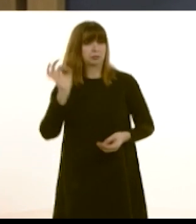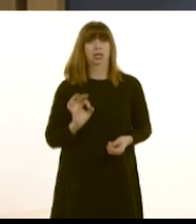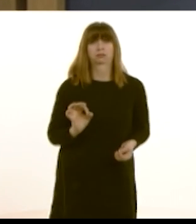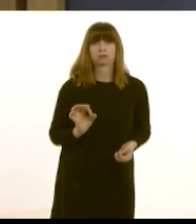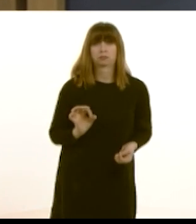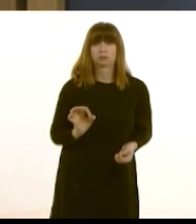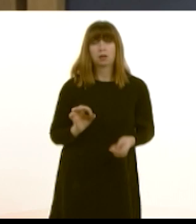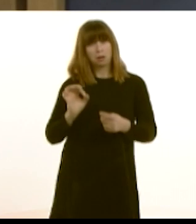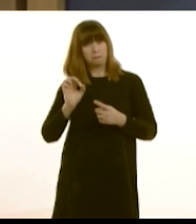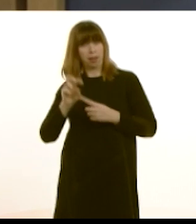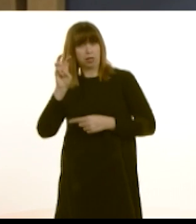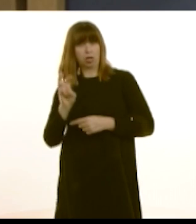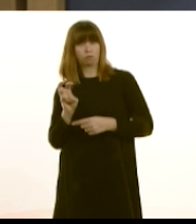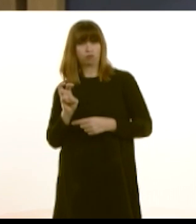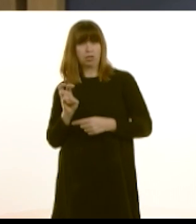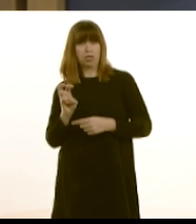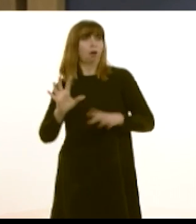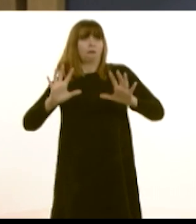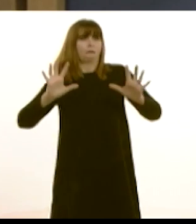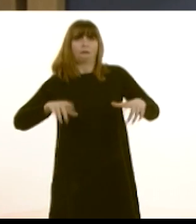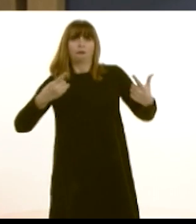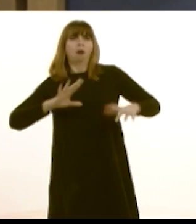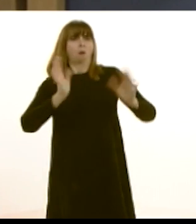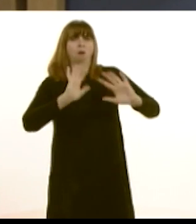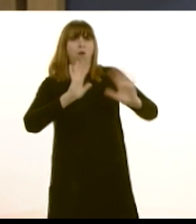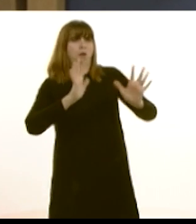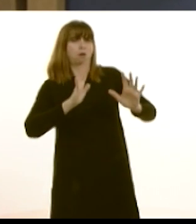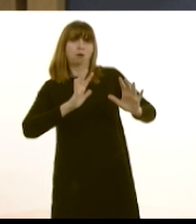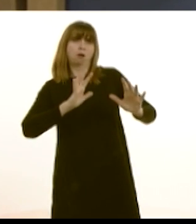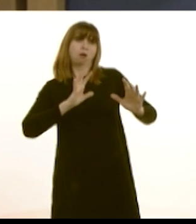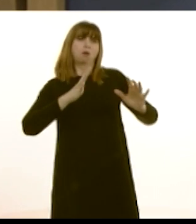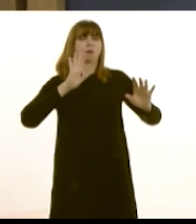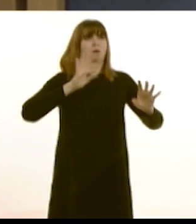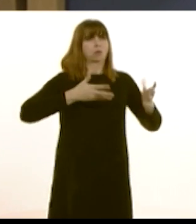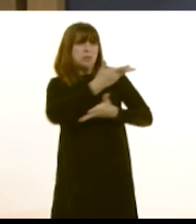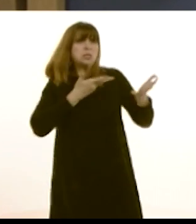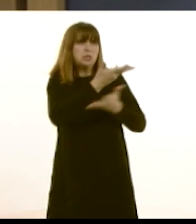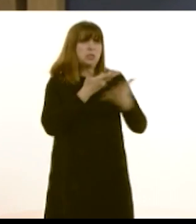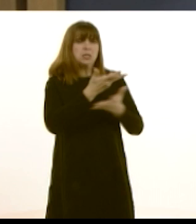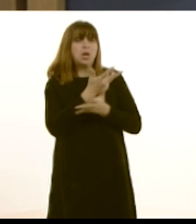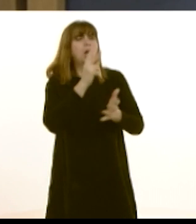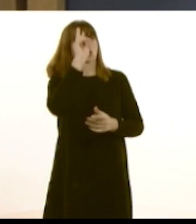Plaid Cymruís opposition managed to overturn that decision. They continued to do that in leading the council.